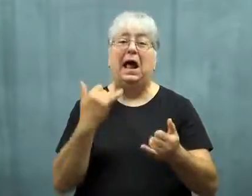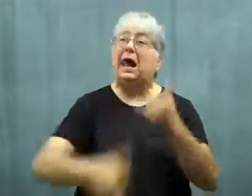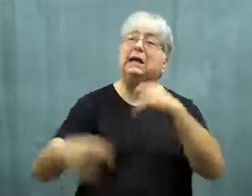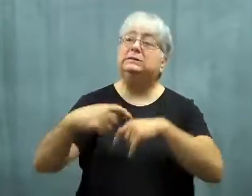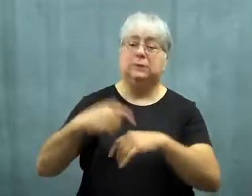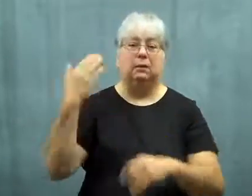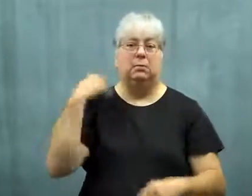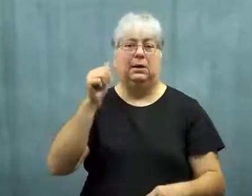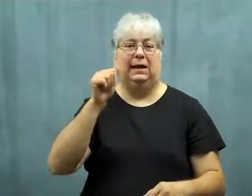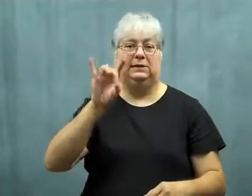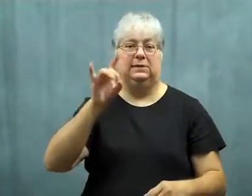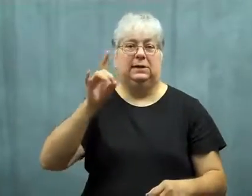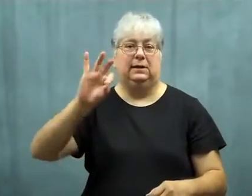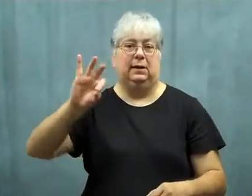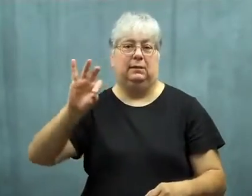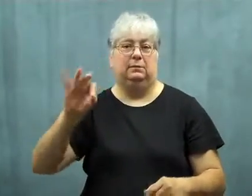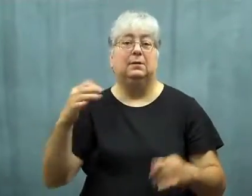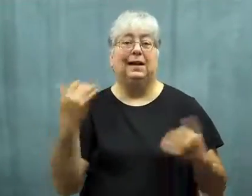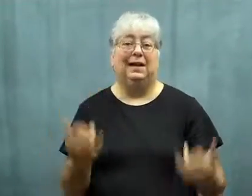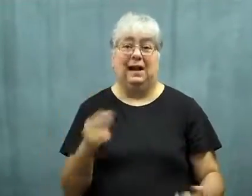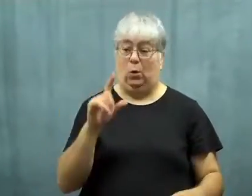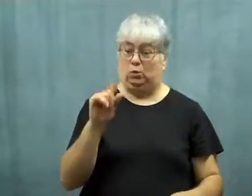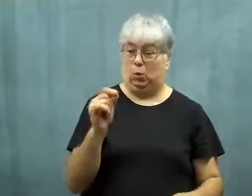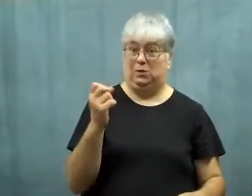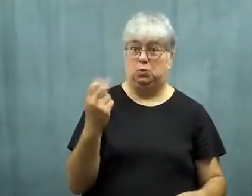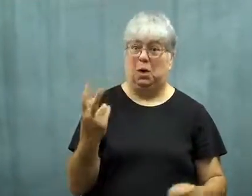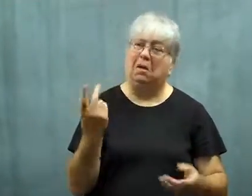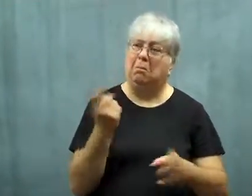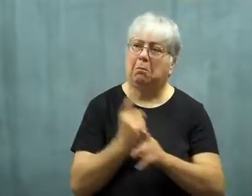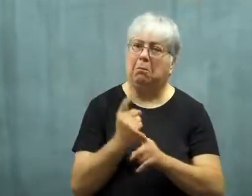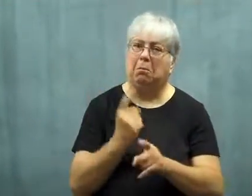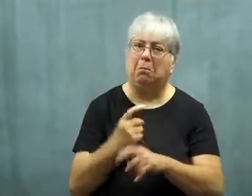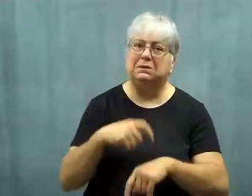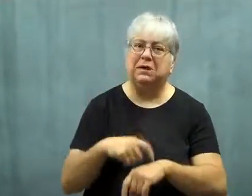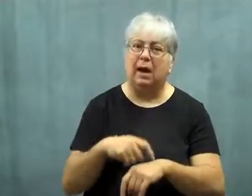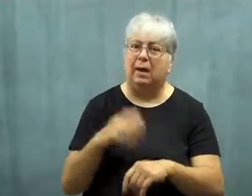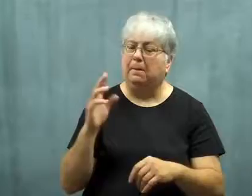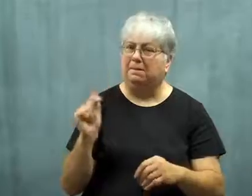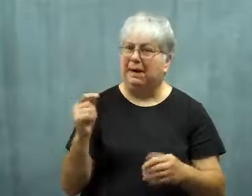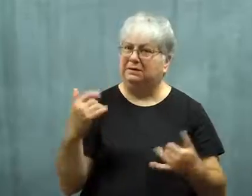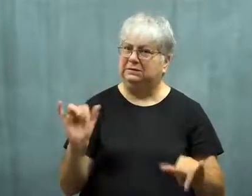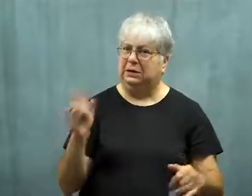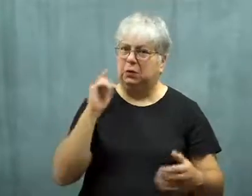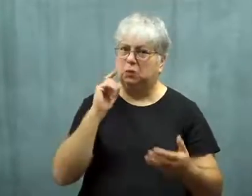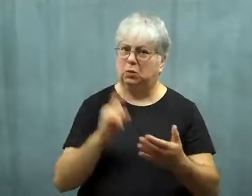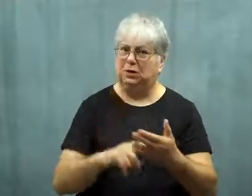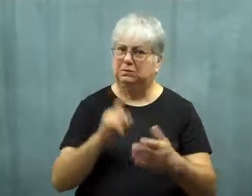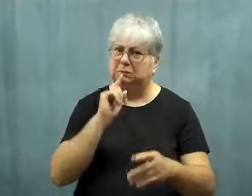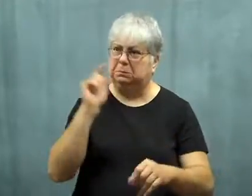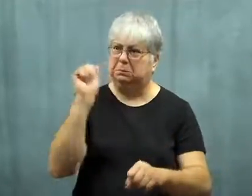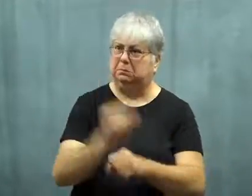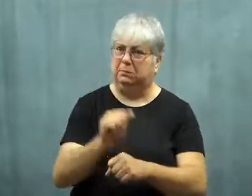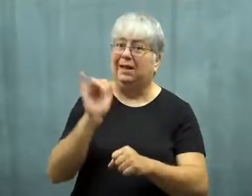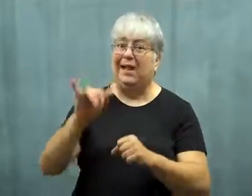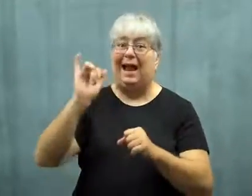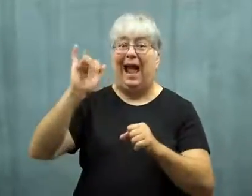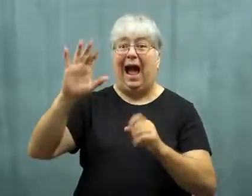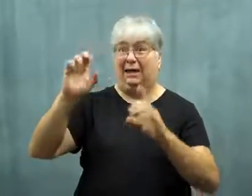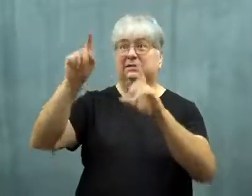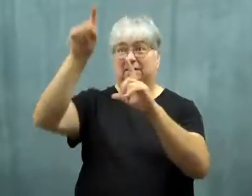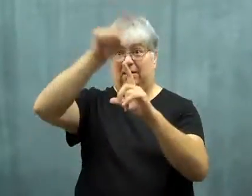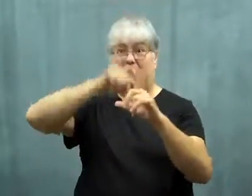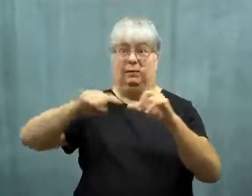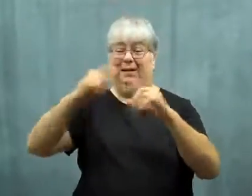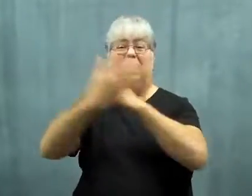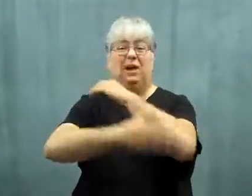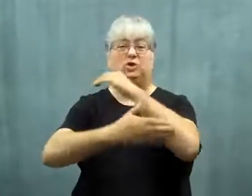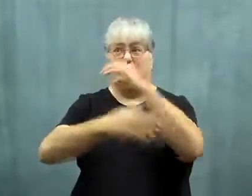The last one was in 1889.